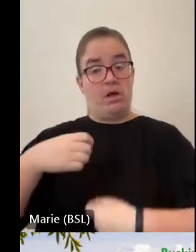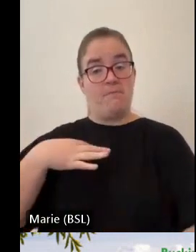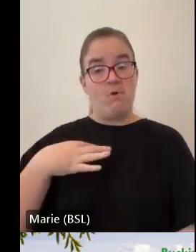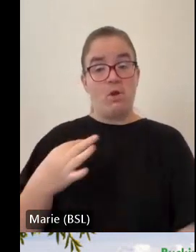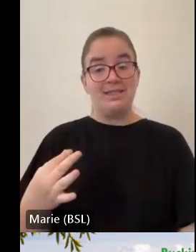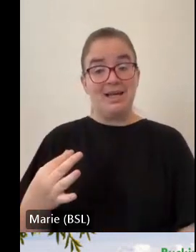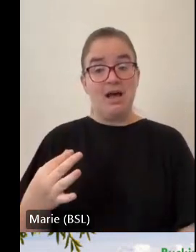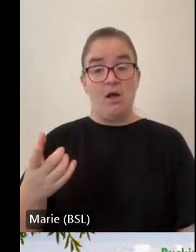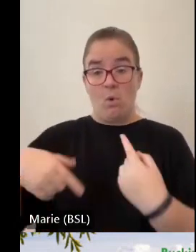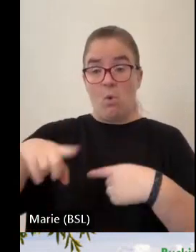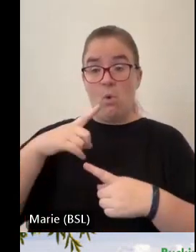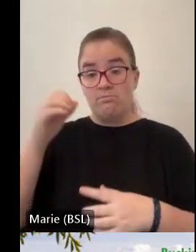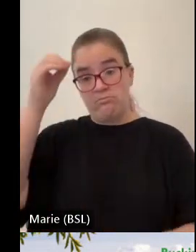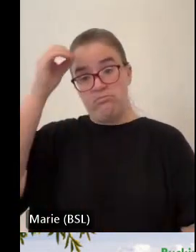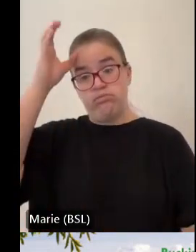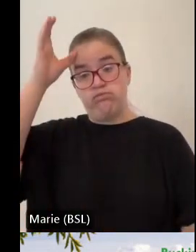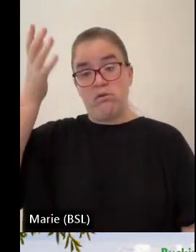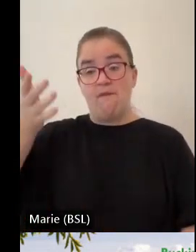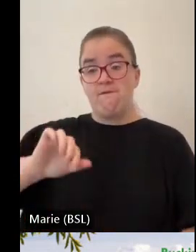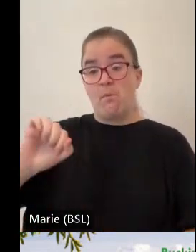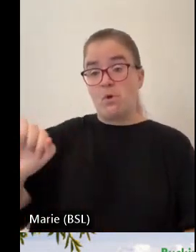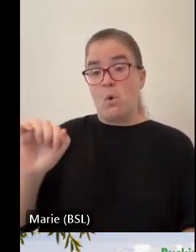intelligence from the post that she was receiving.